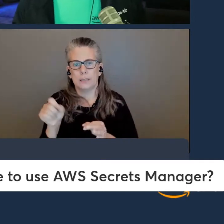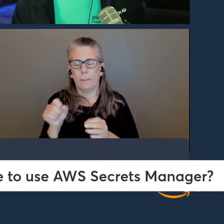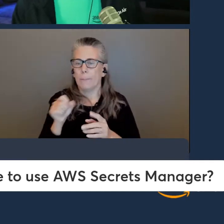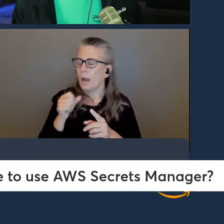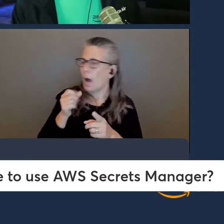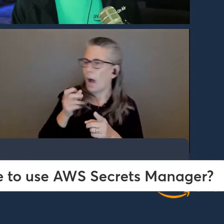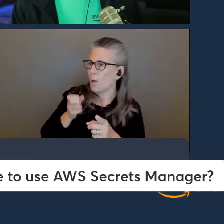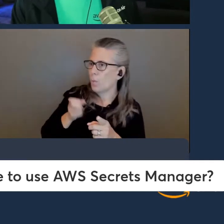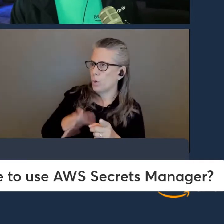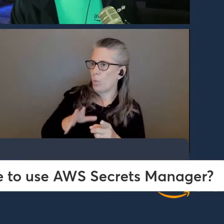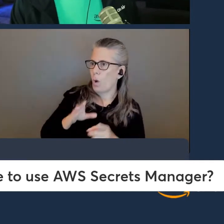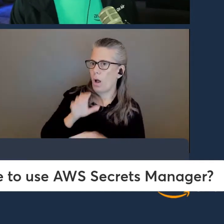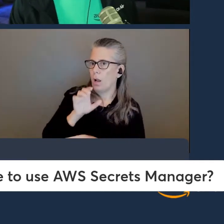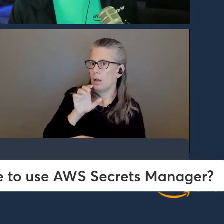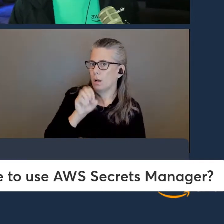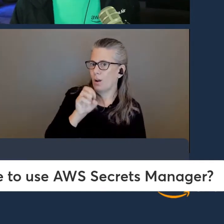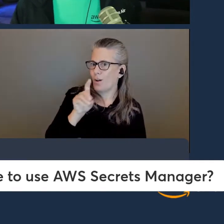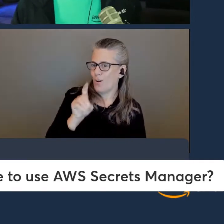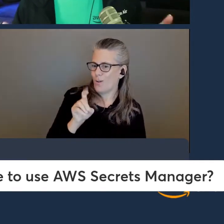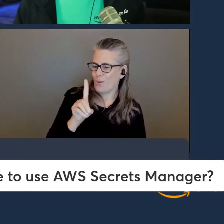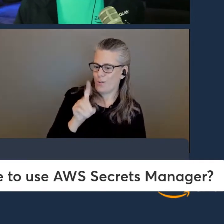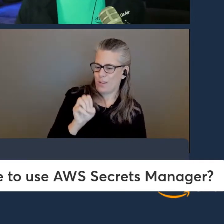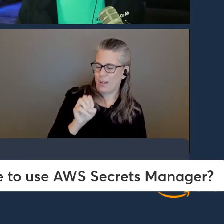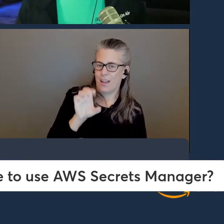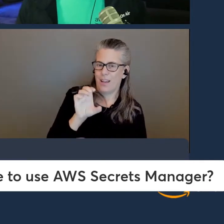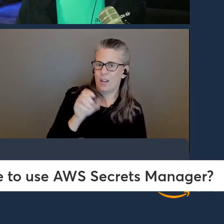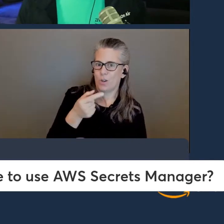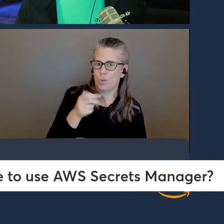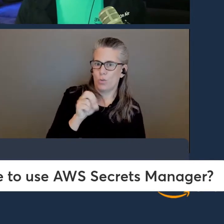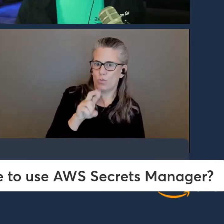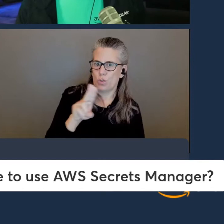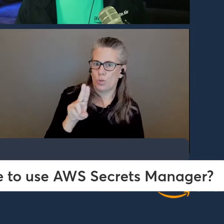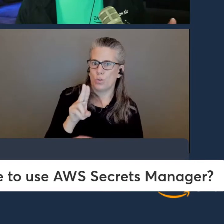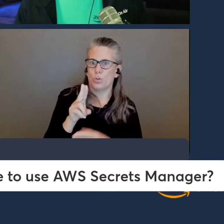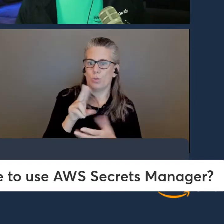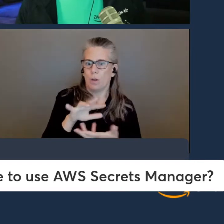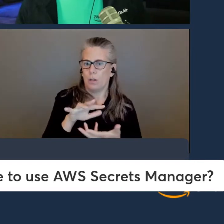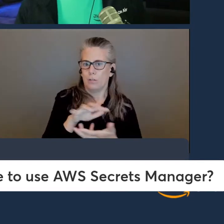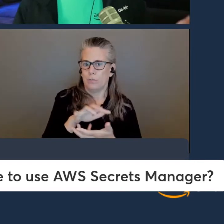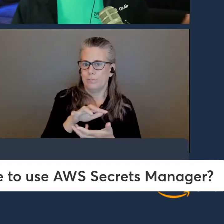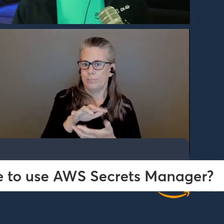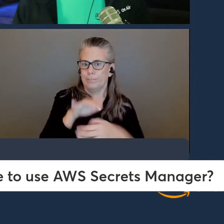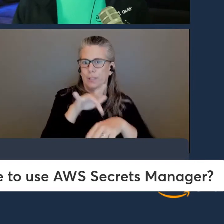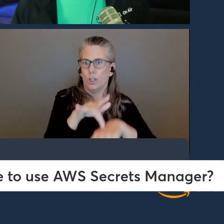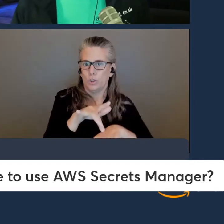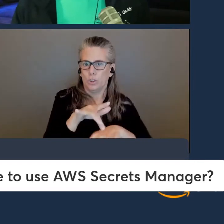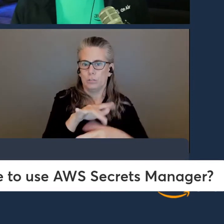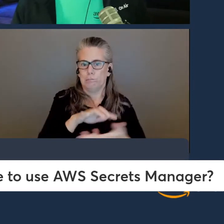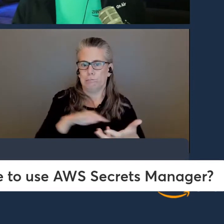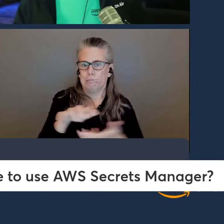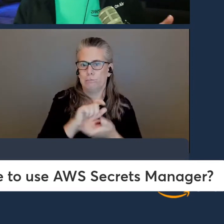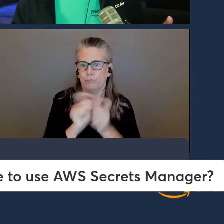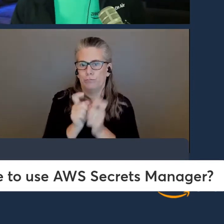to mess with my code. However, what's really nice here is the fact that it doesn't just tell you, "You're doing it wrong." Right.